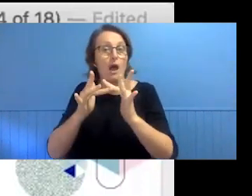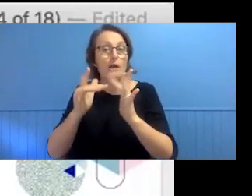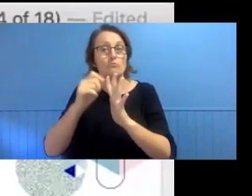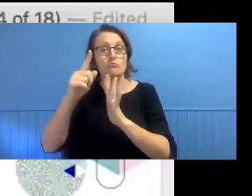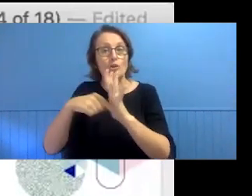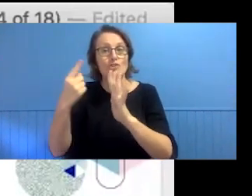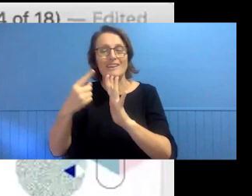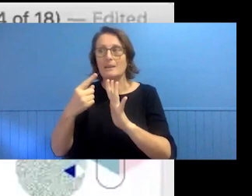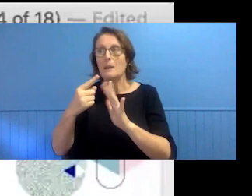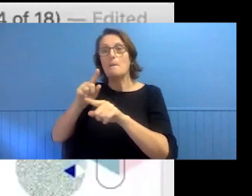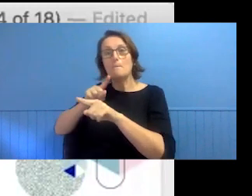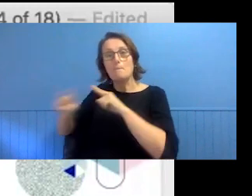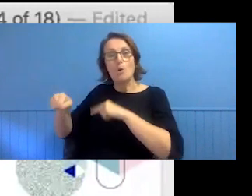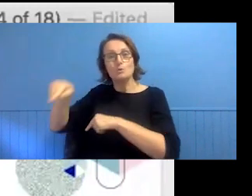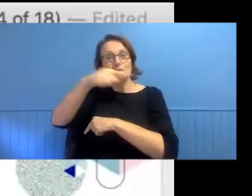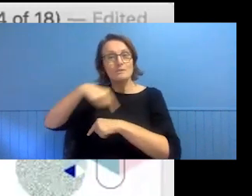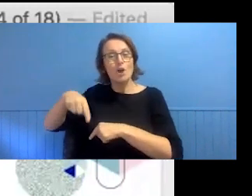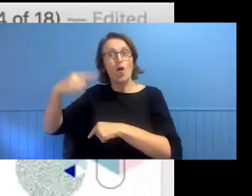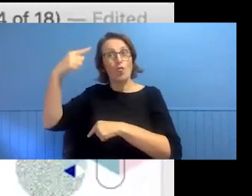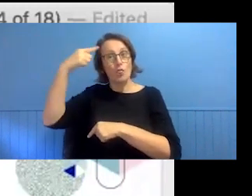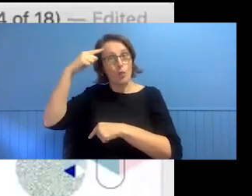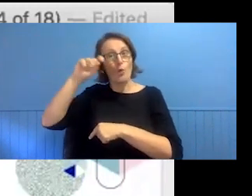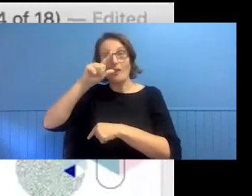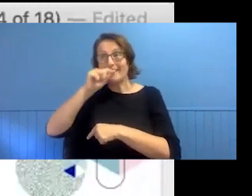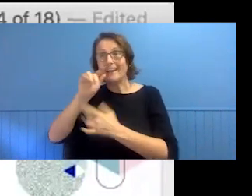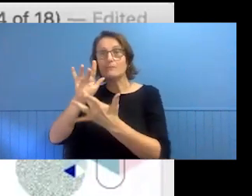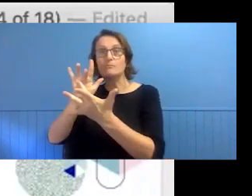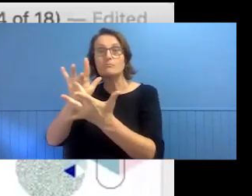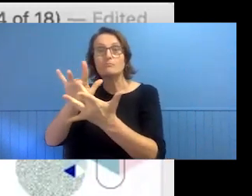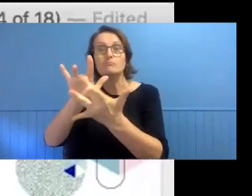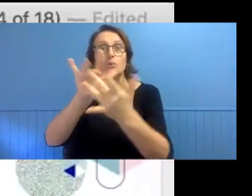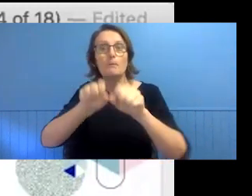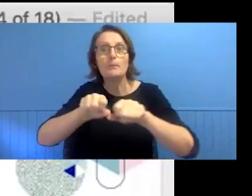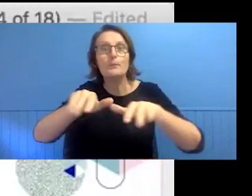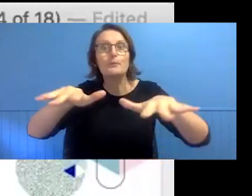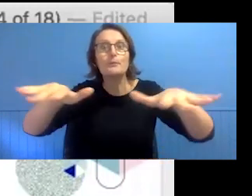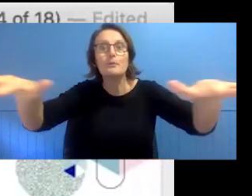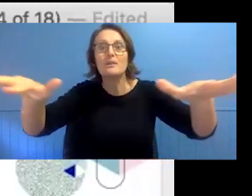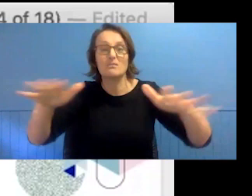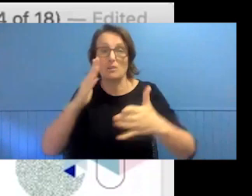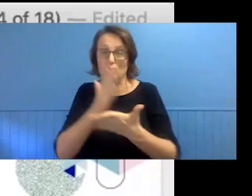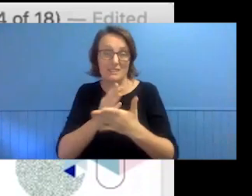recorded that effect. 54% thought the project would help them reach a